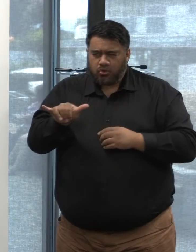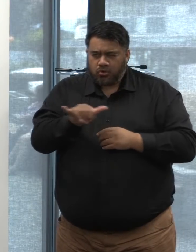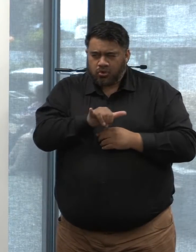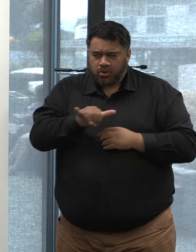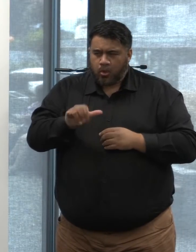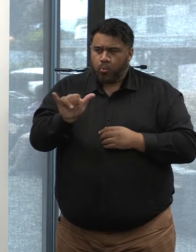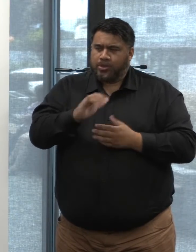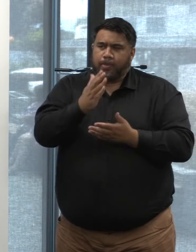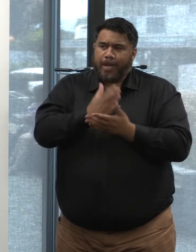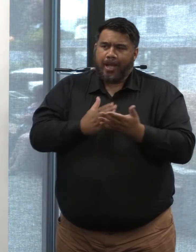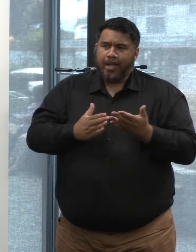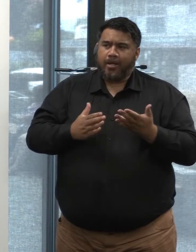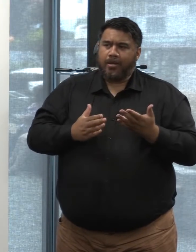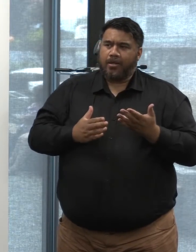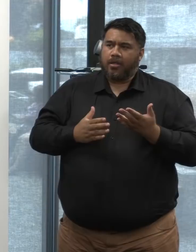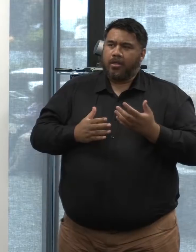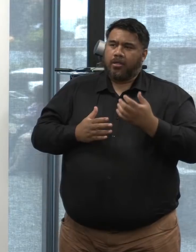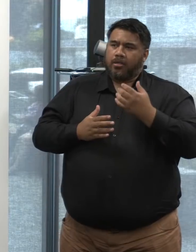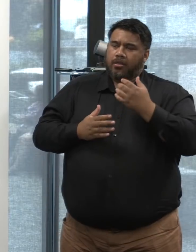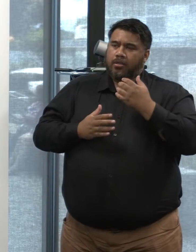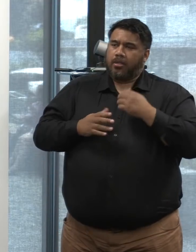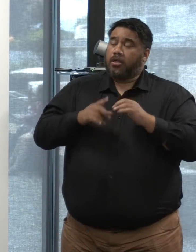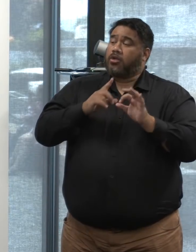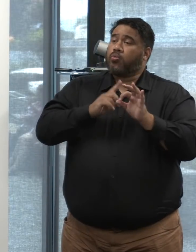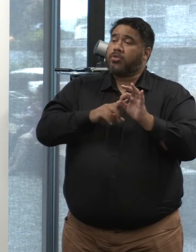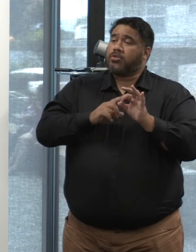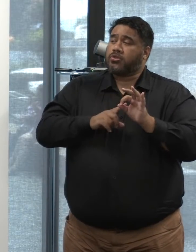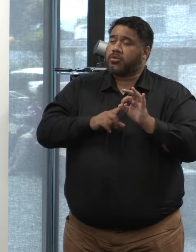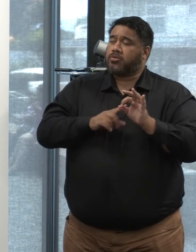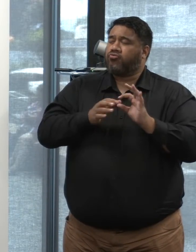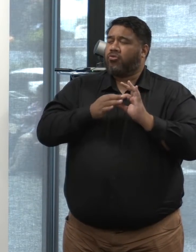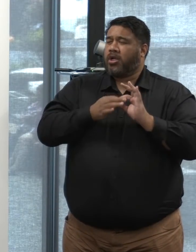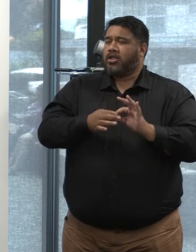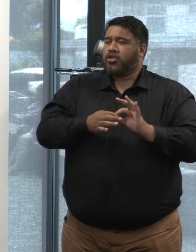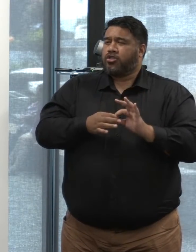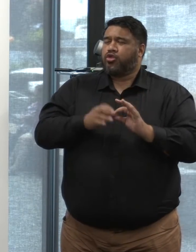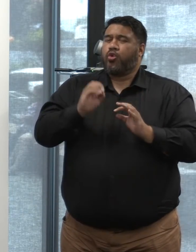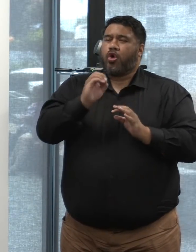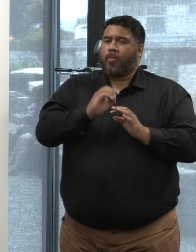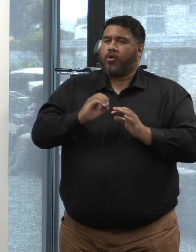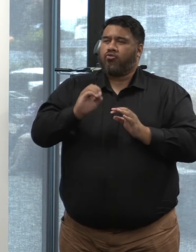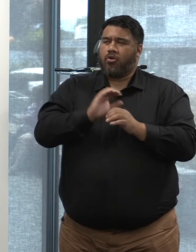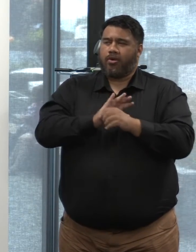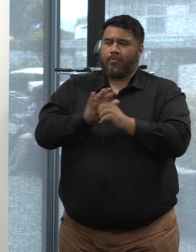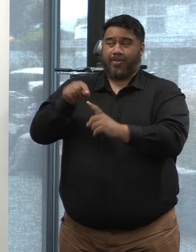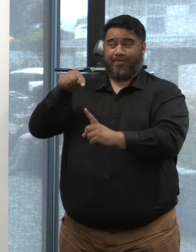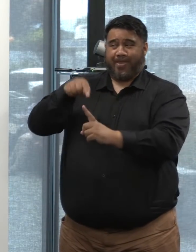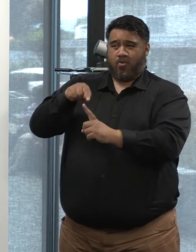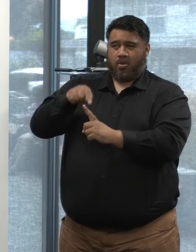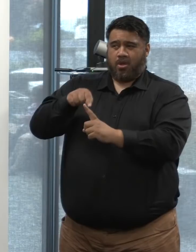Are you talking, it could e wider general reference, are you talking specifically around care in the community,